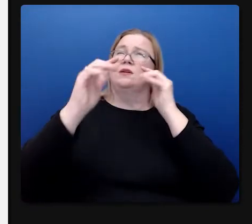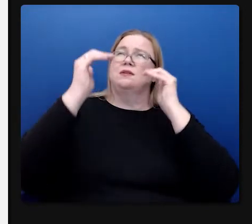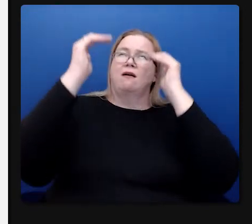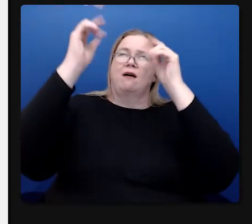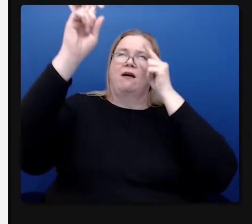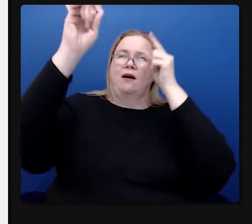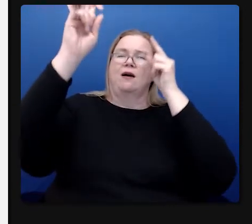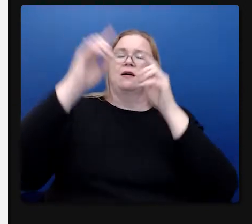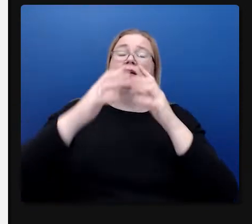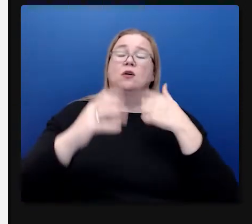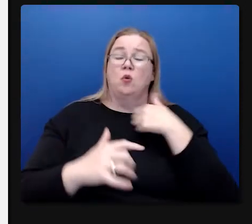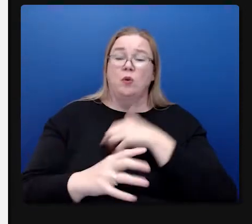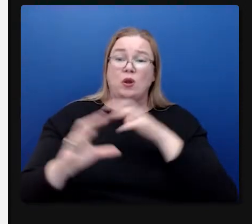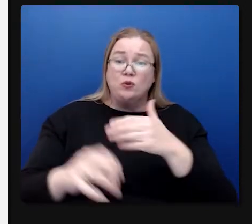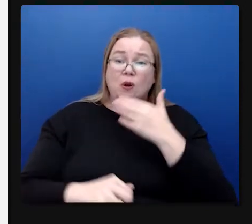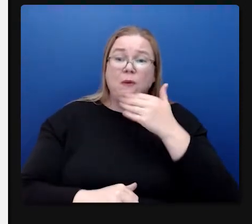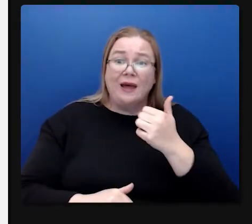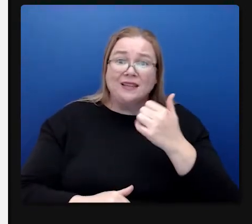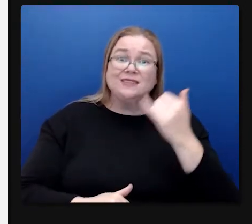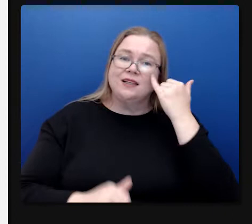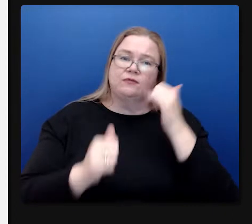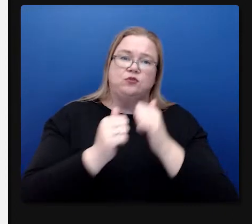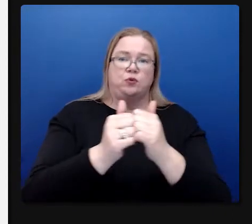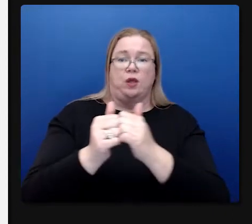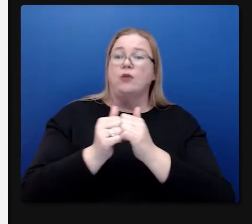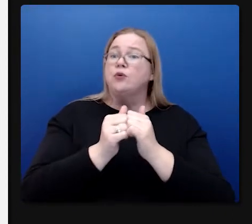and we can do this best when we do this together.